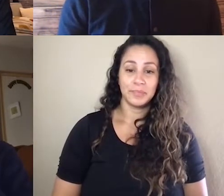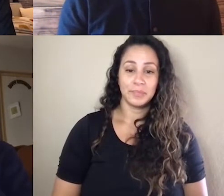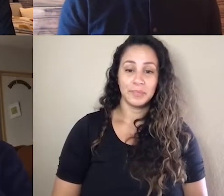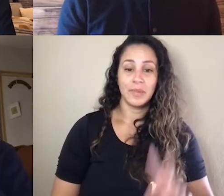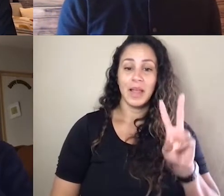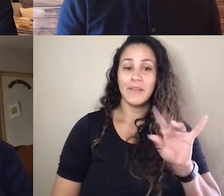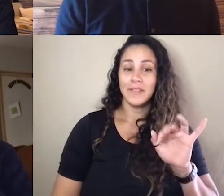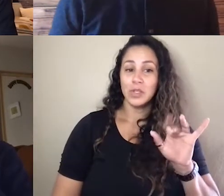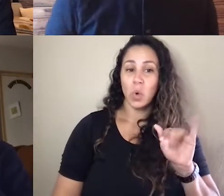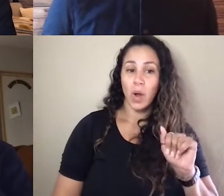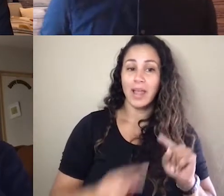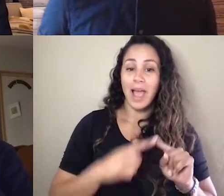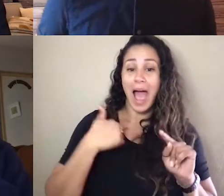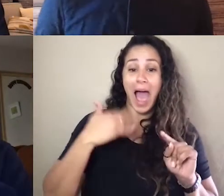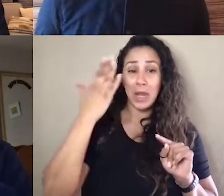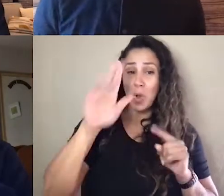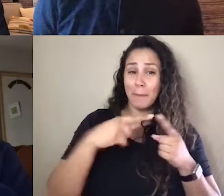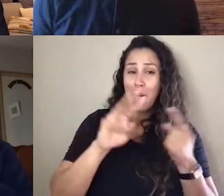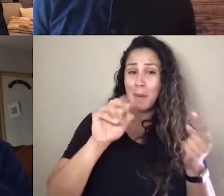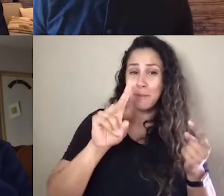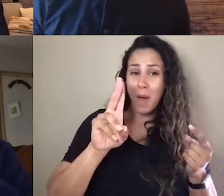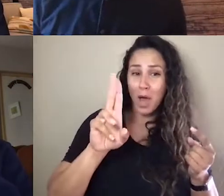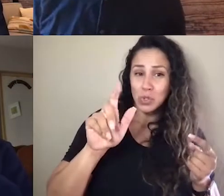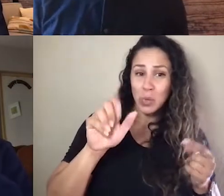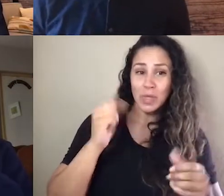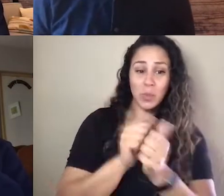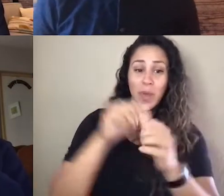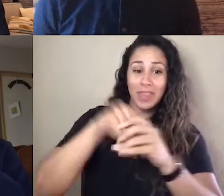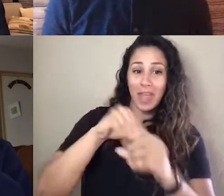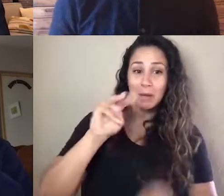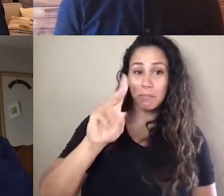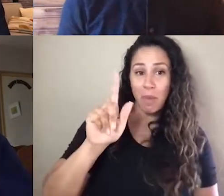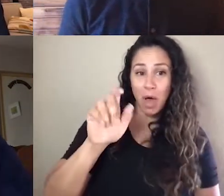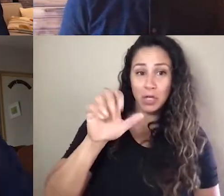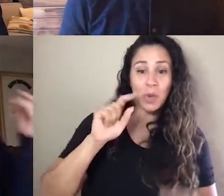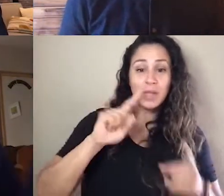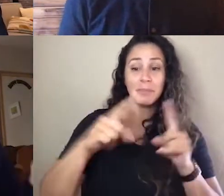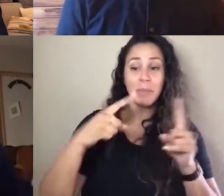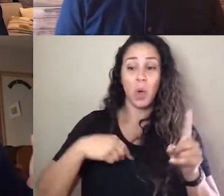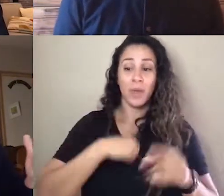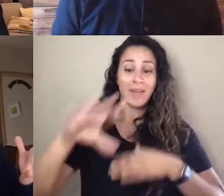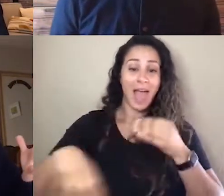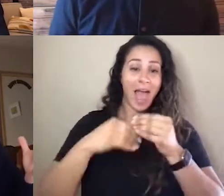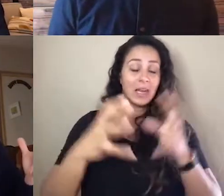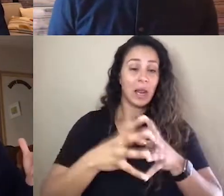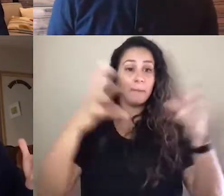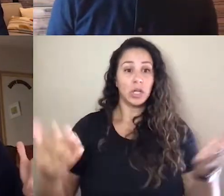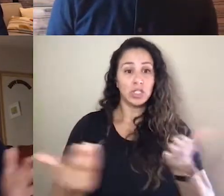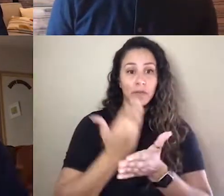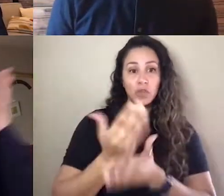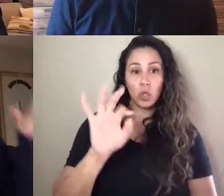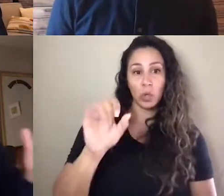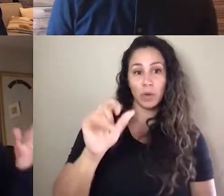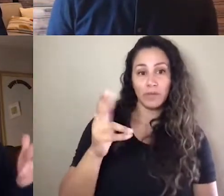BUT GIVEN WE'VE ADDED A BUNCH OF NEW FEATURES TO THE SYSTEM OF THE THEMES LATELY.